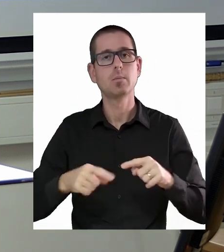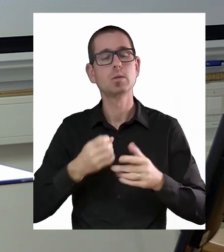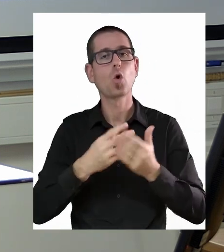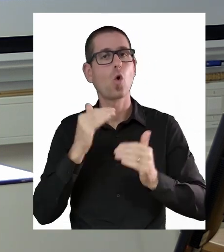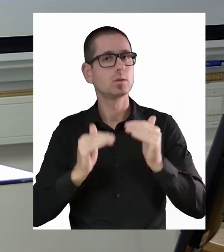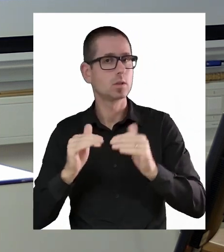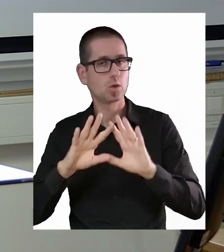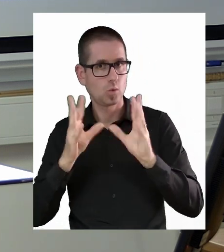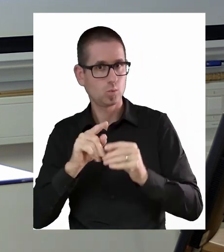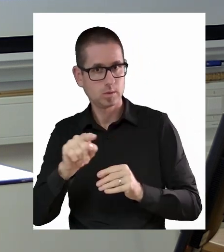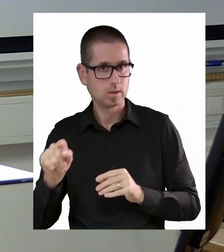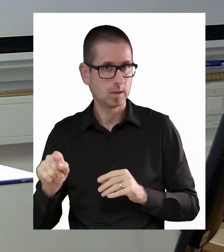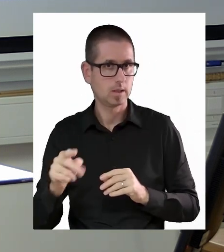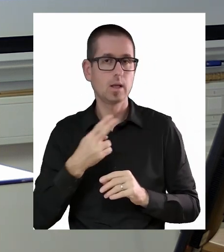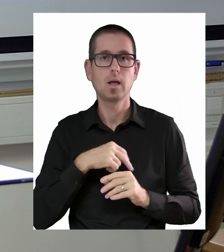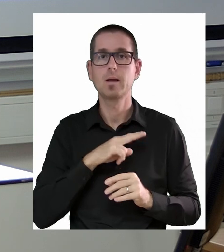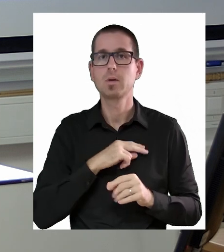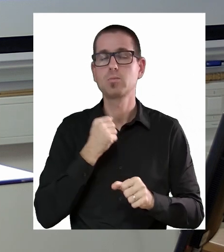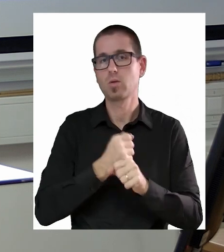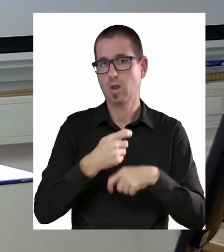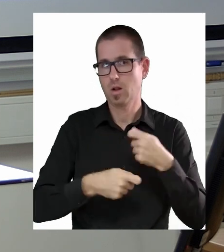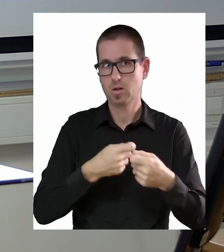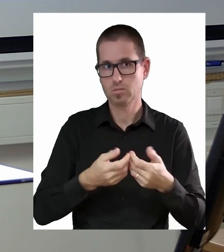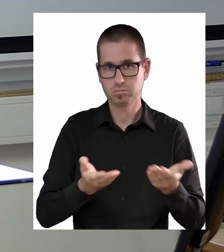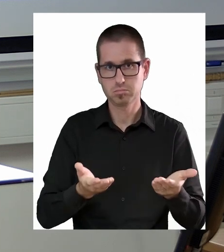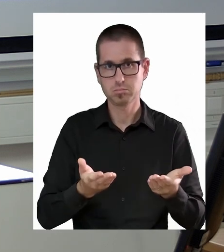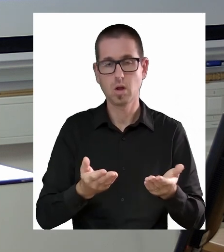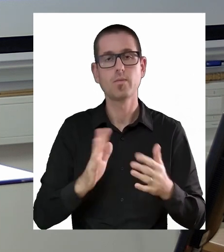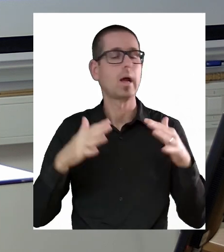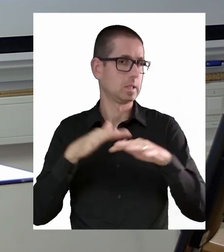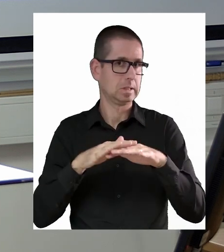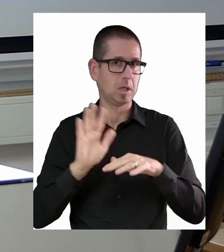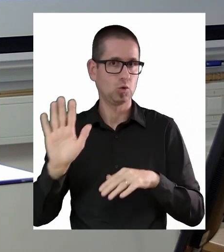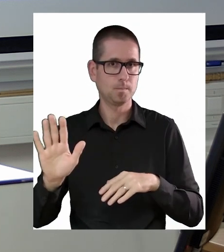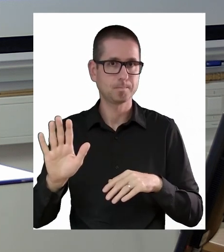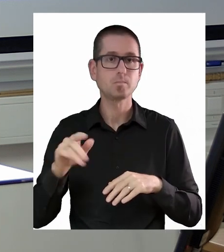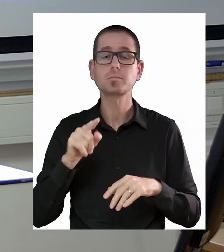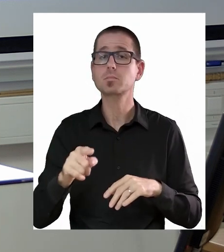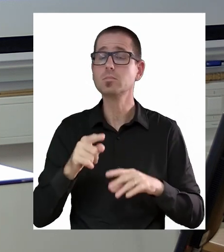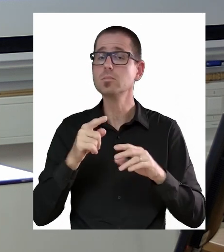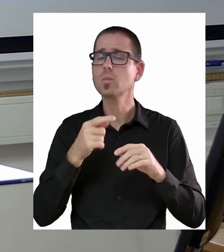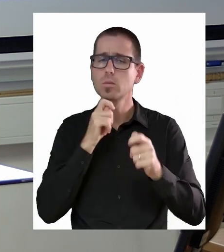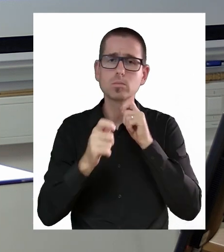of them. We had a workshop, an online workshop, where we discussed the